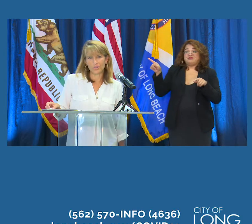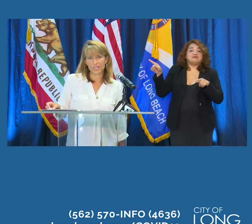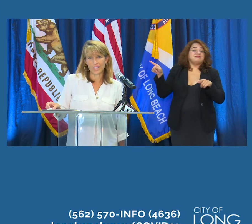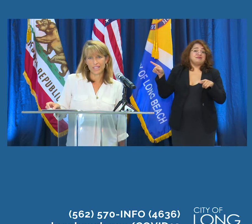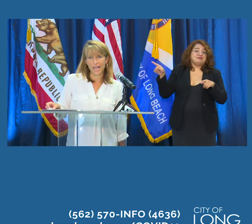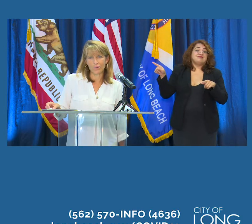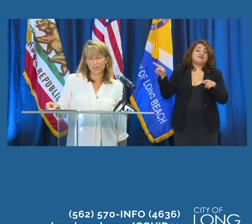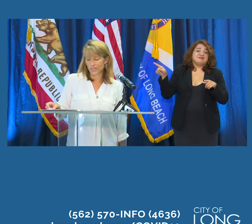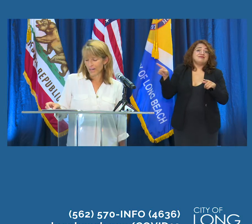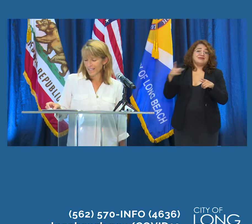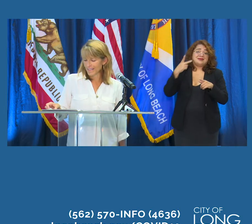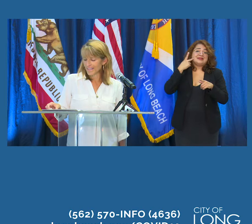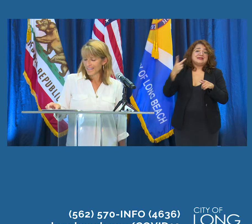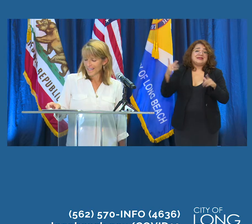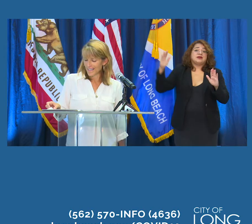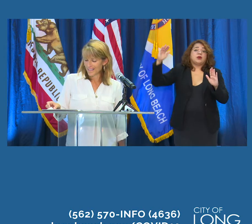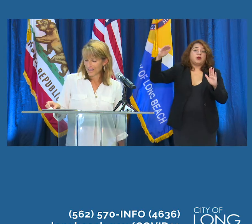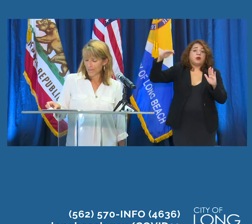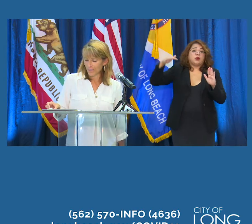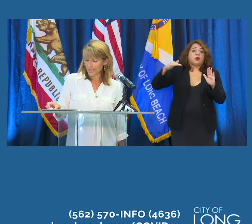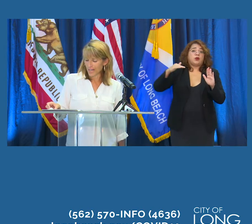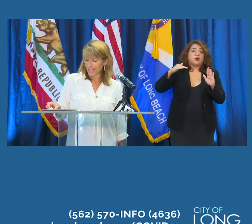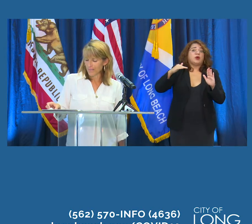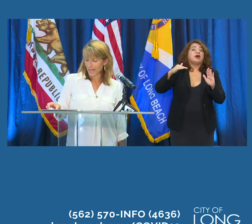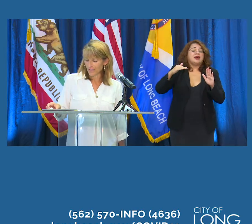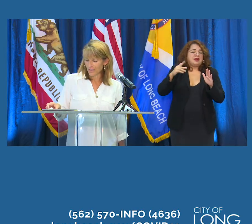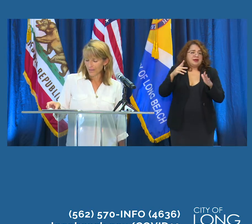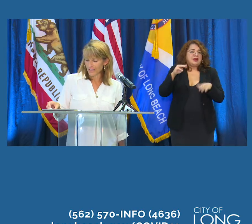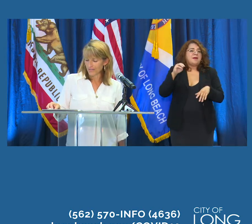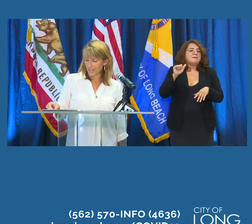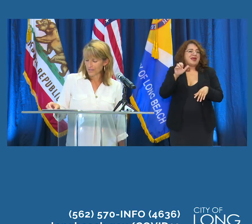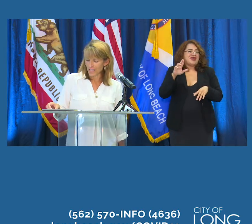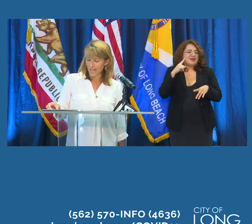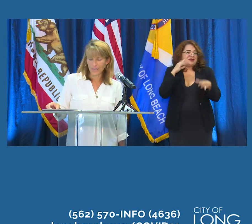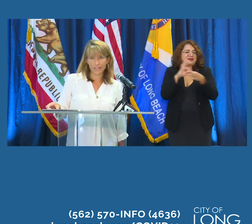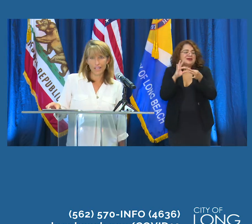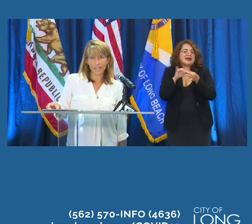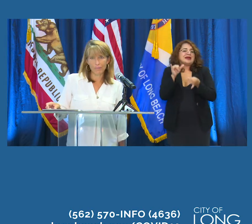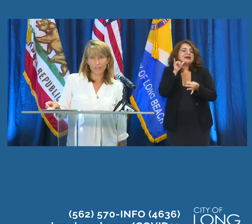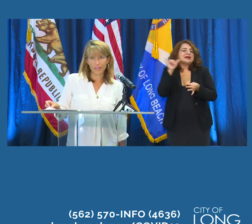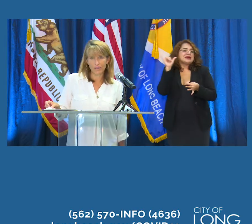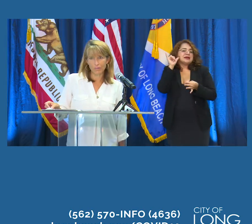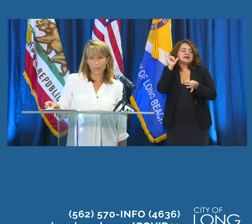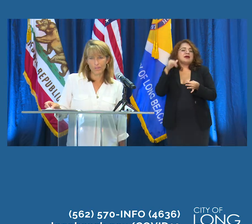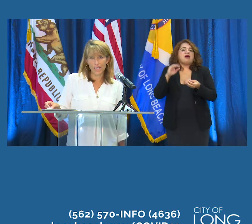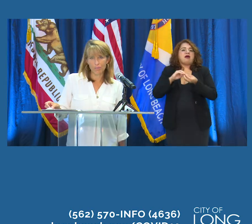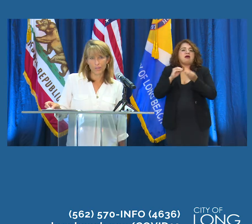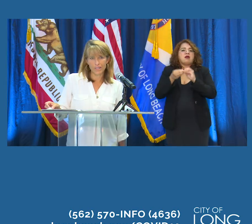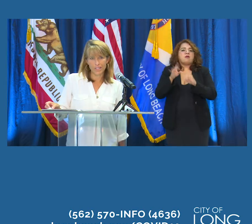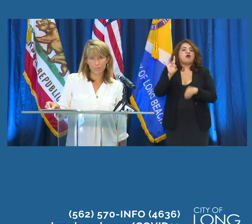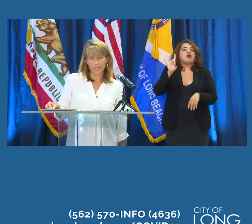You just see this downward trend. The mayor was talking about so as of yesterday our positivity rate was 8.6 percent.